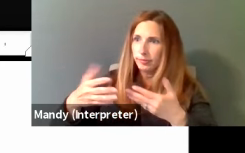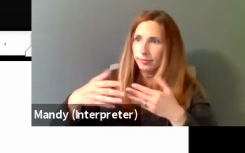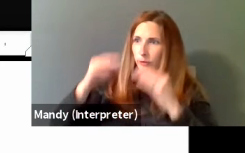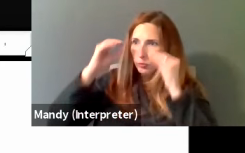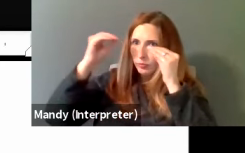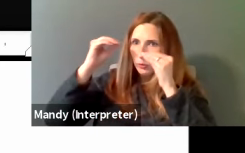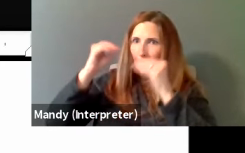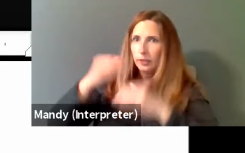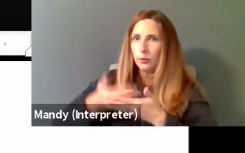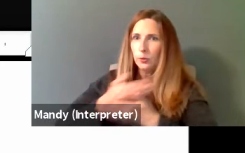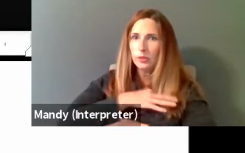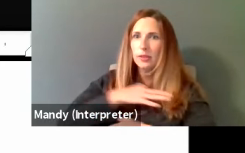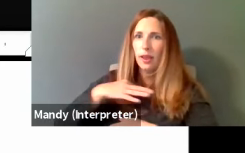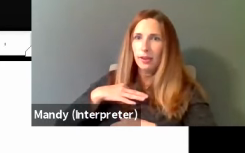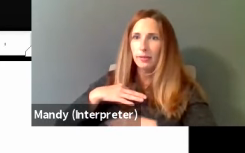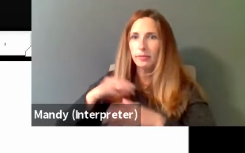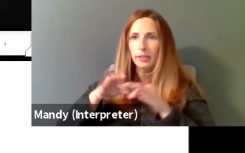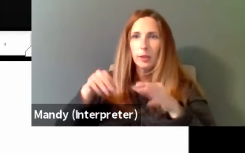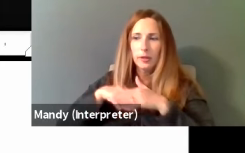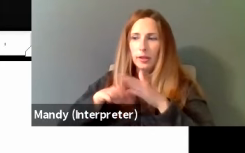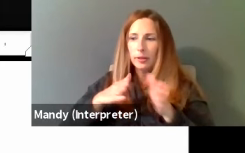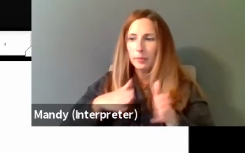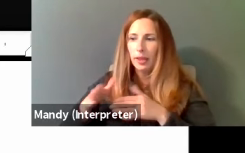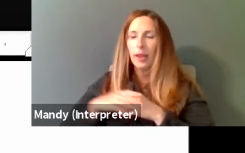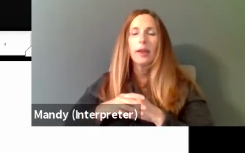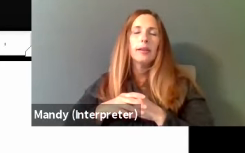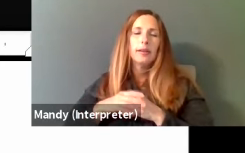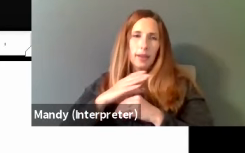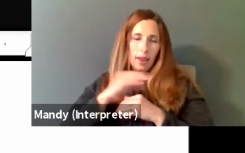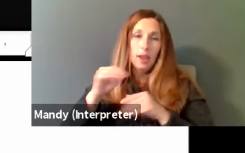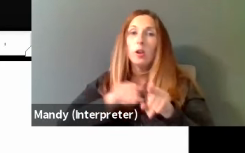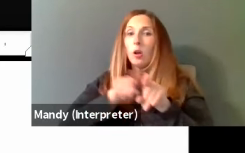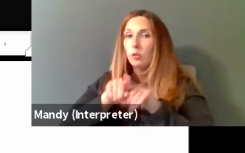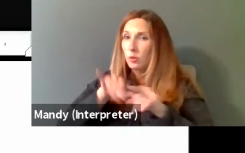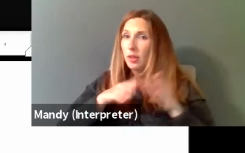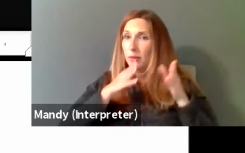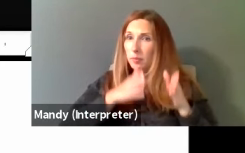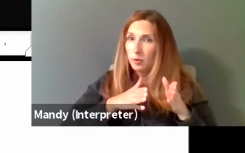And finally, like, it'd be really important that this person would intersect with your grant writers.